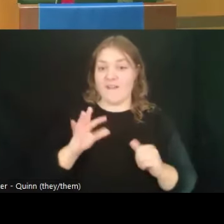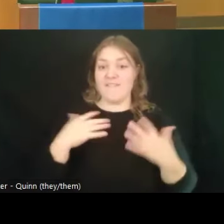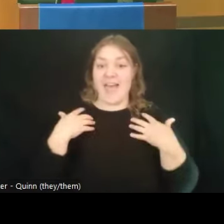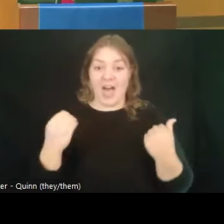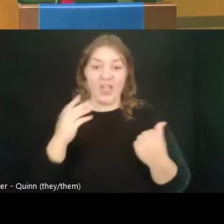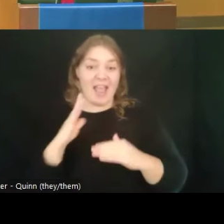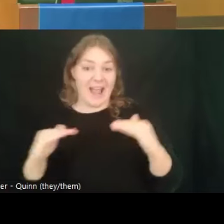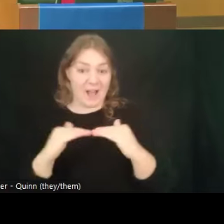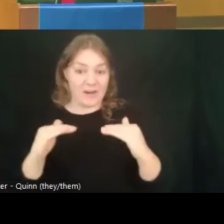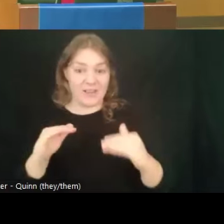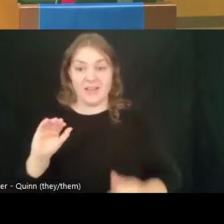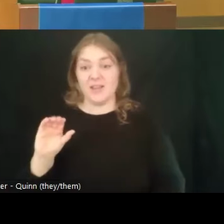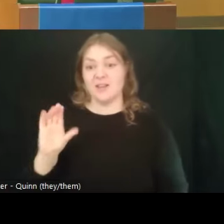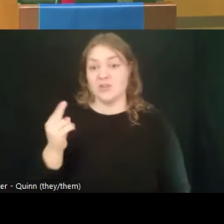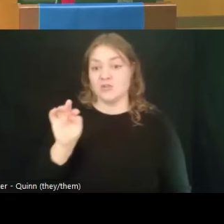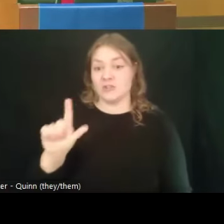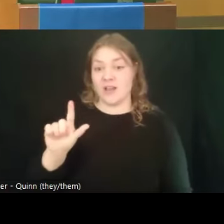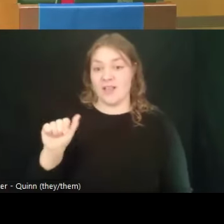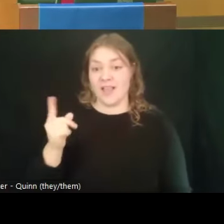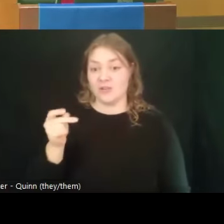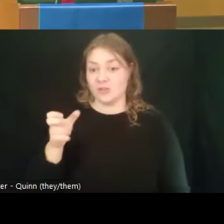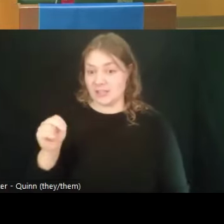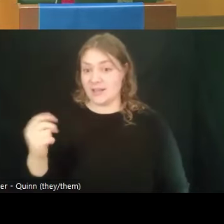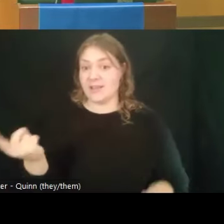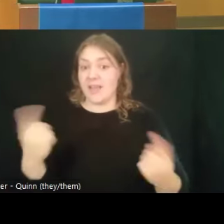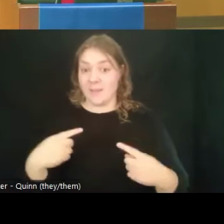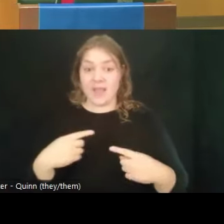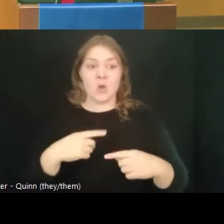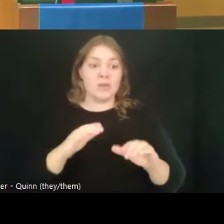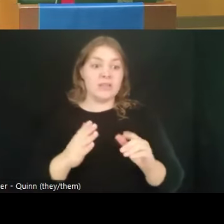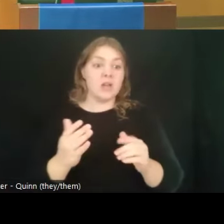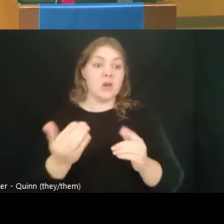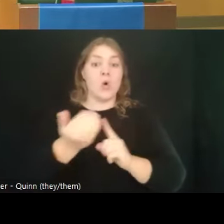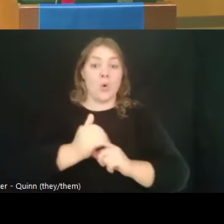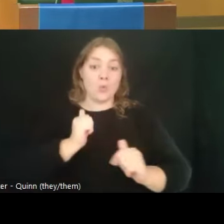with us and we were able to get them to do some role plays where we're having these uncomfortable